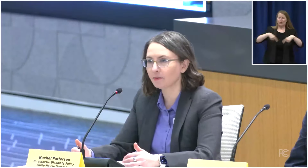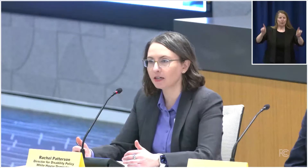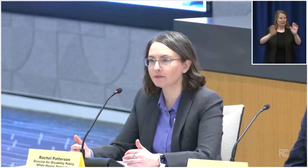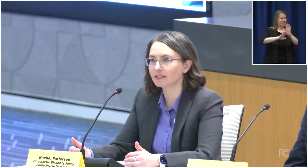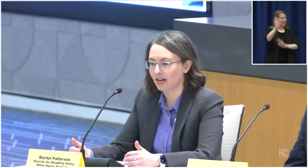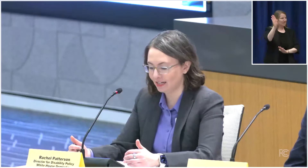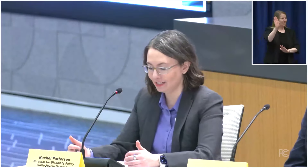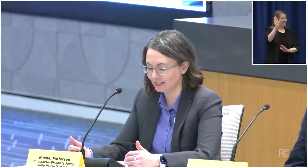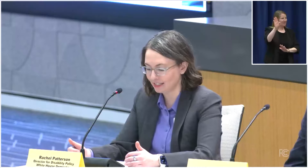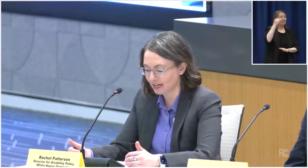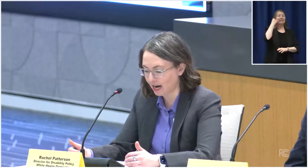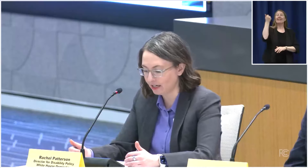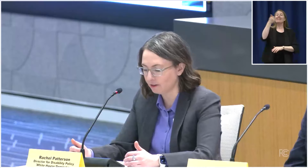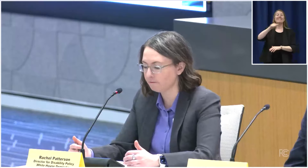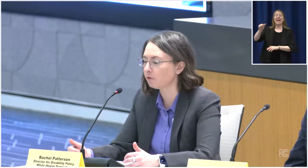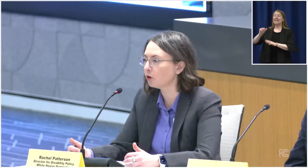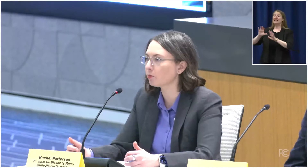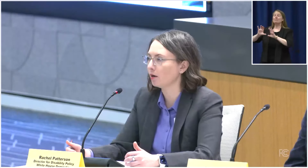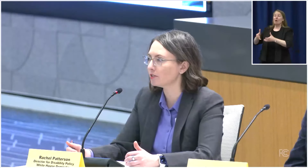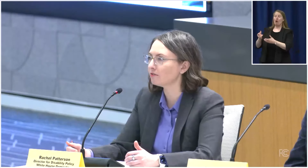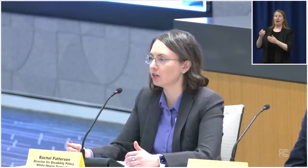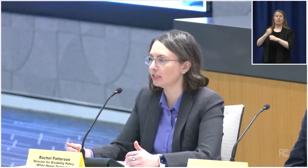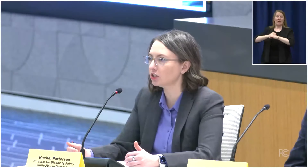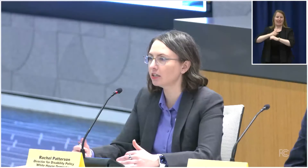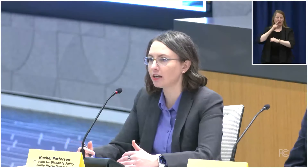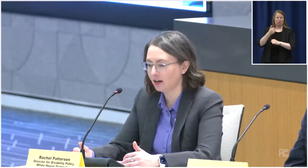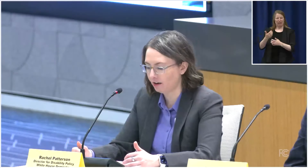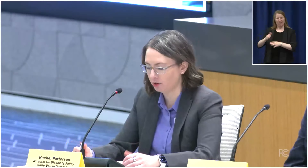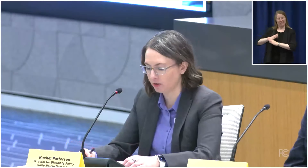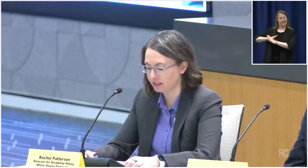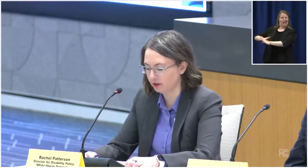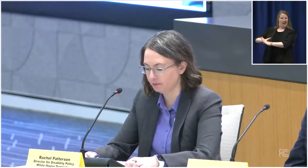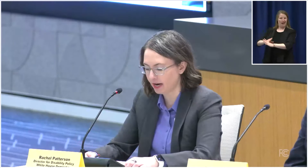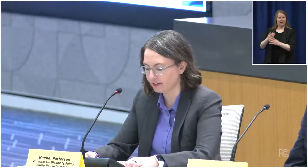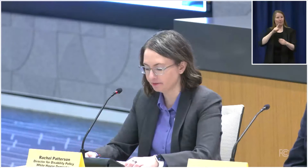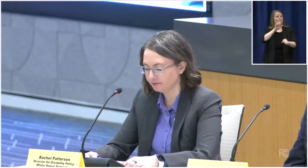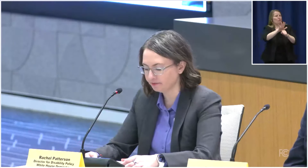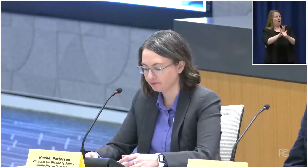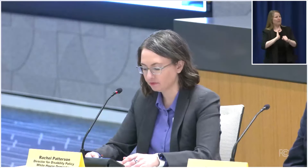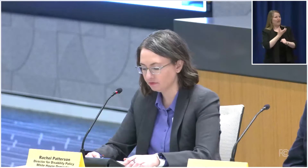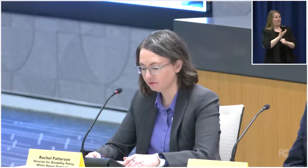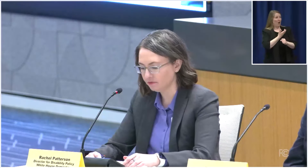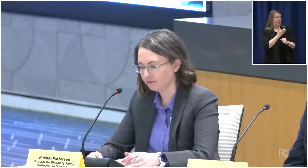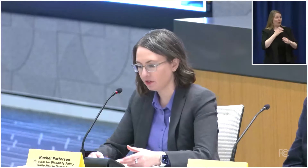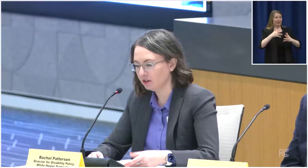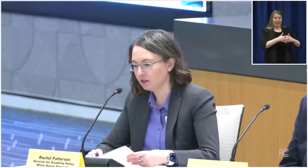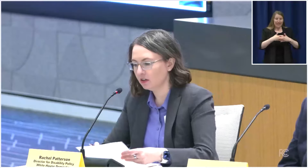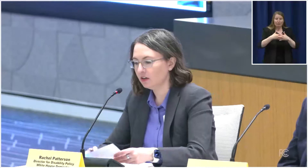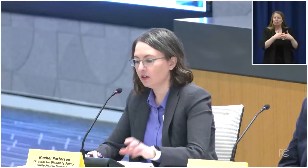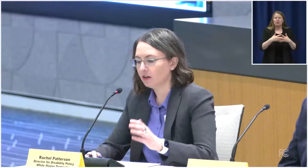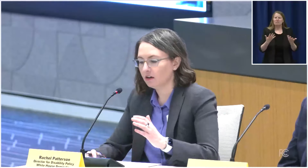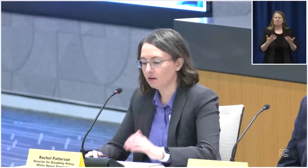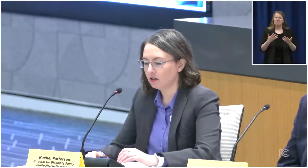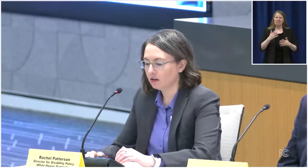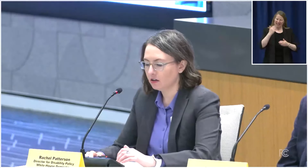BROADLY. AND THESE WERE SUPPORTING BY AN IDEA THAT WE REPEAT A LOT IN THE DOMESTIC POLICY